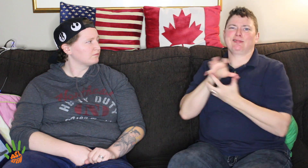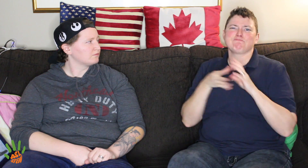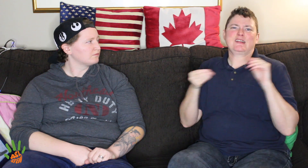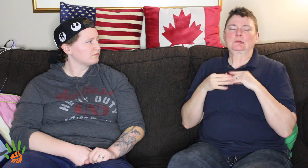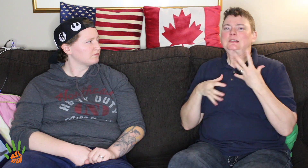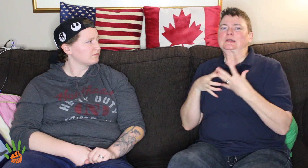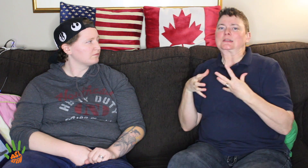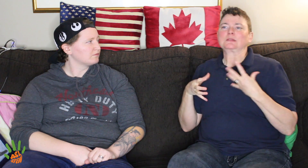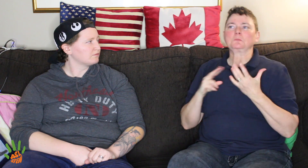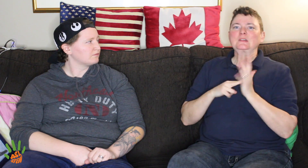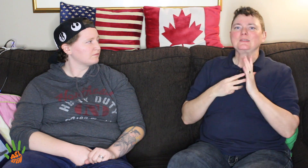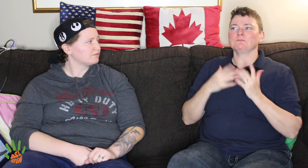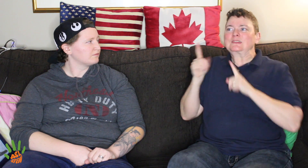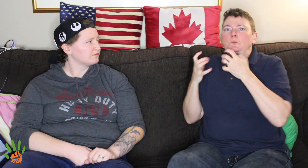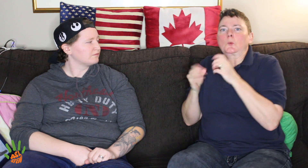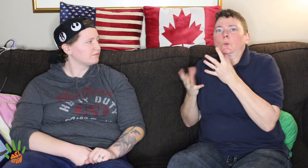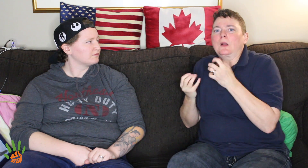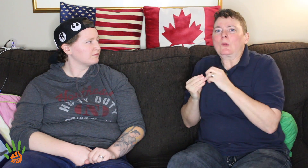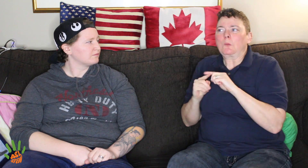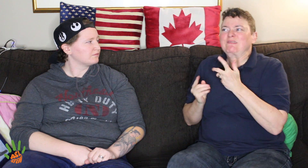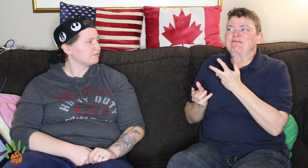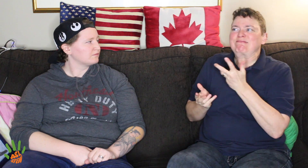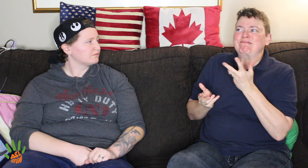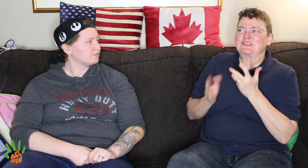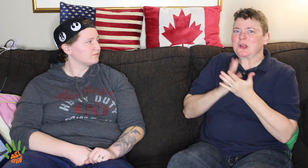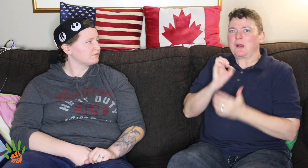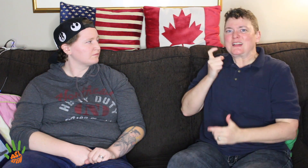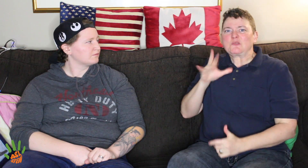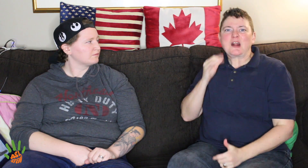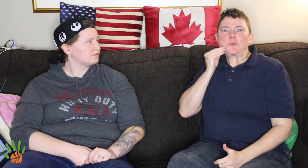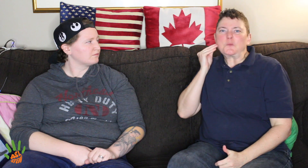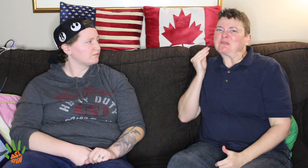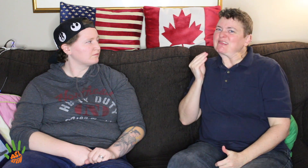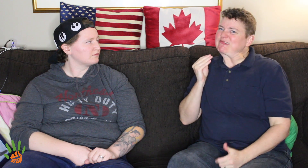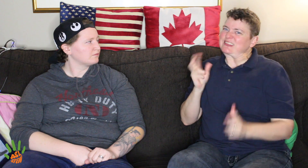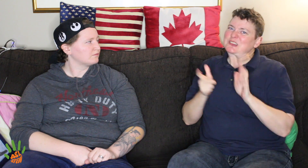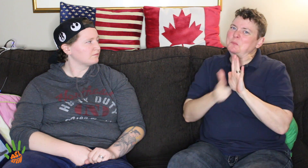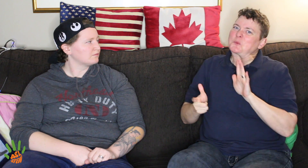So I wanted to ask more questions, but I didn't feel comfortable at home doing that.